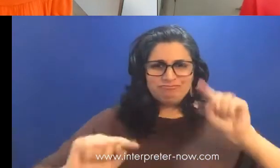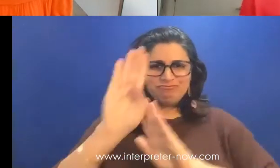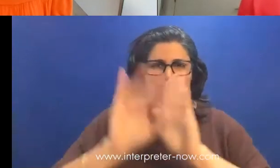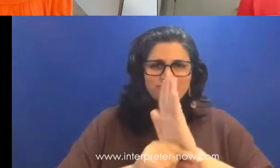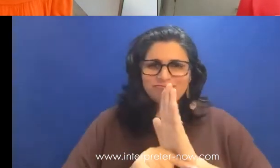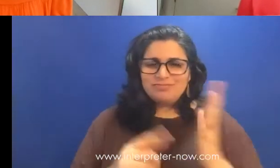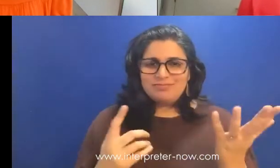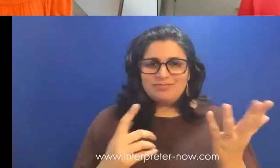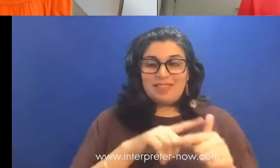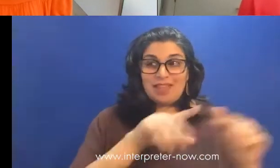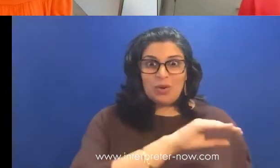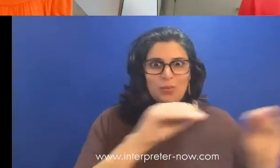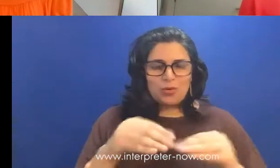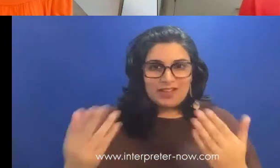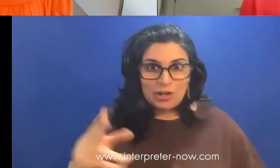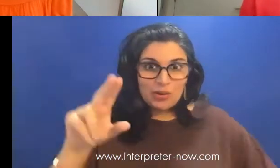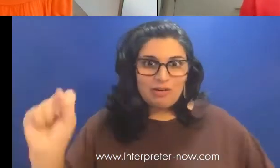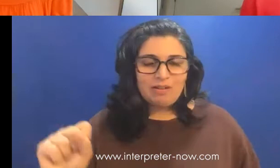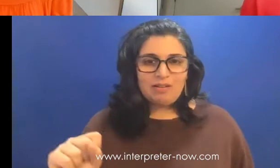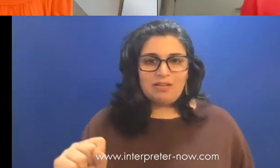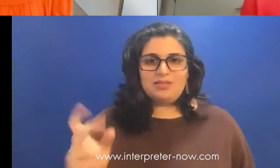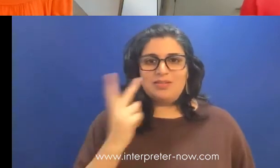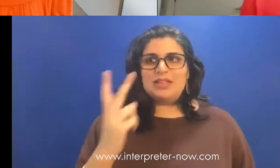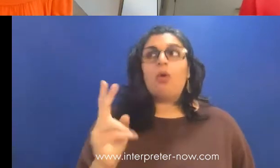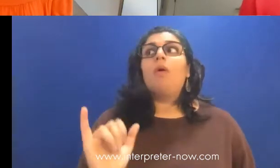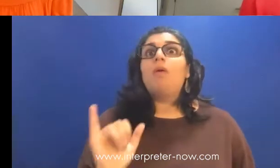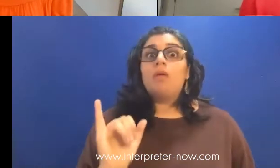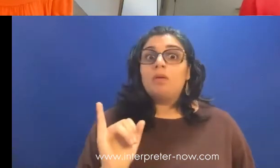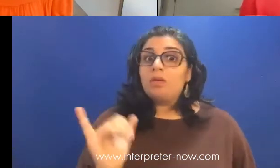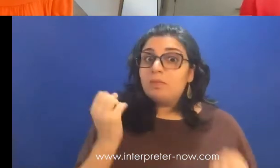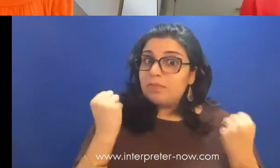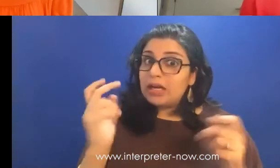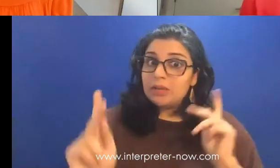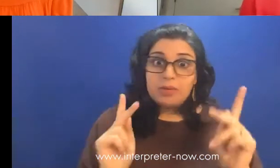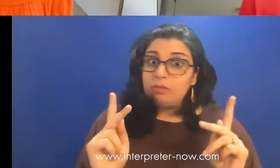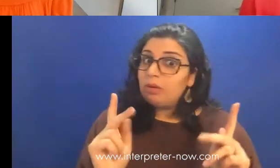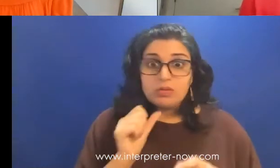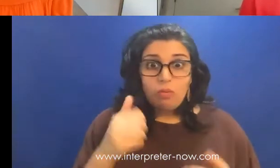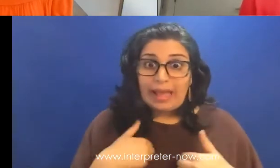then moving to the United States and seeing that actually, no, that's not the experience for many people.